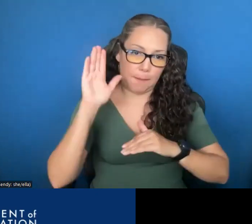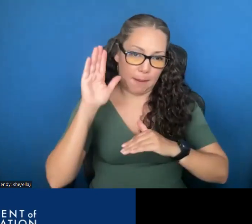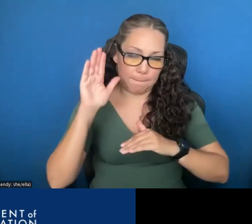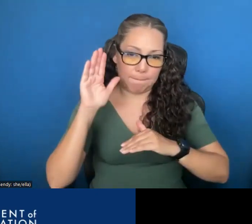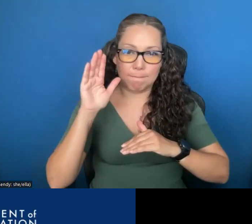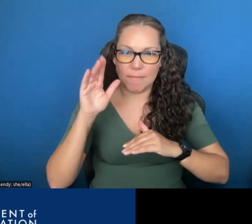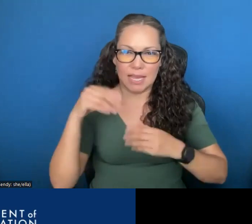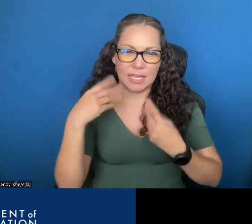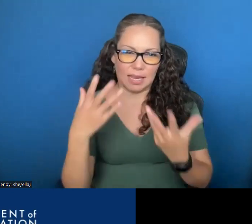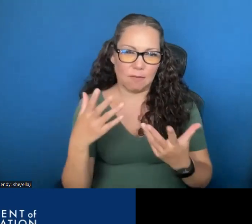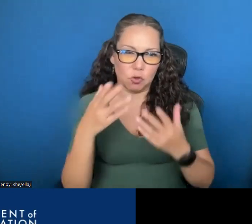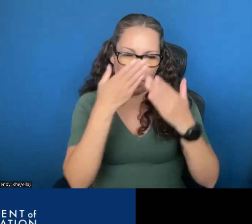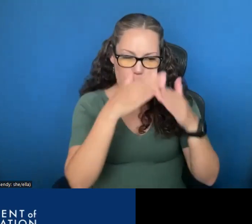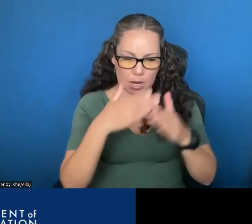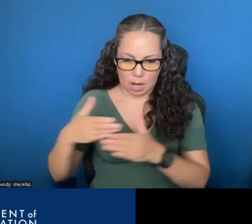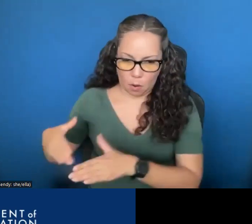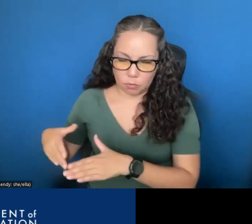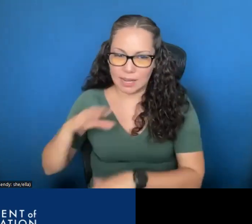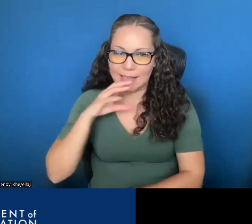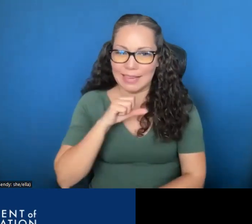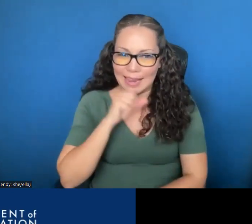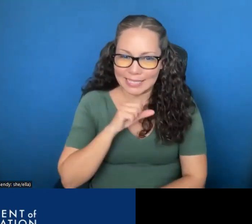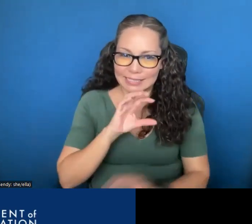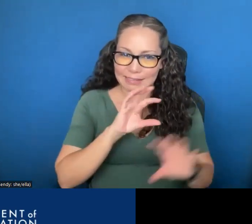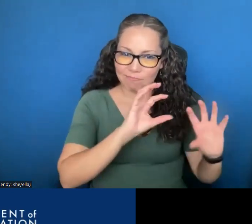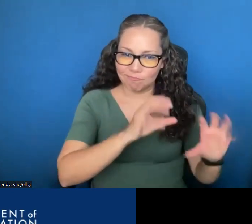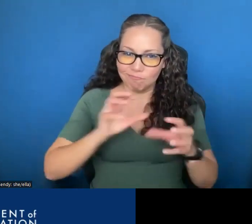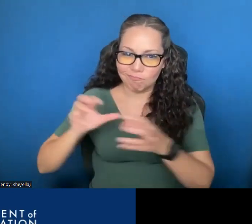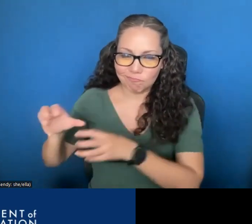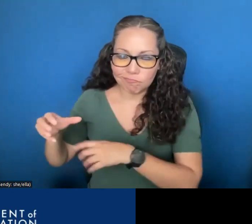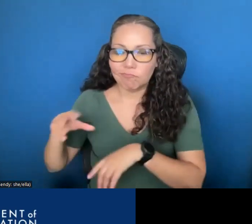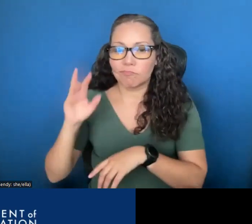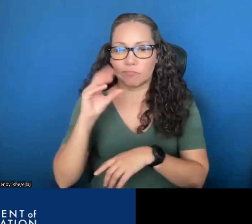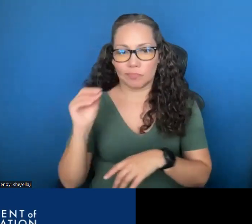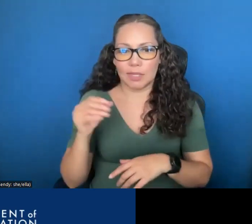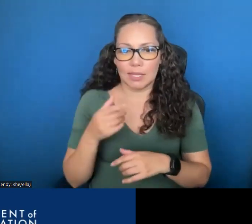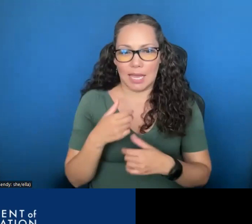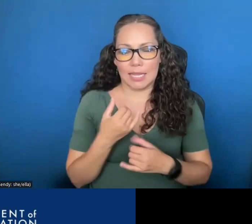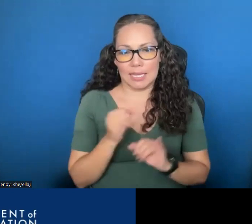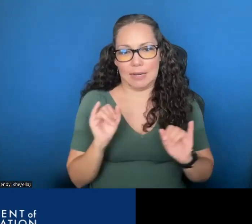of gives you a breakdown of the age categories um that the independent living network is serving I